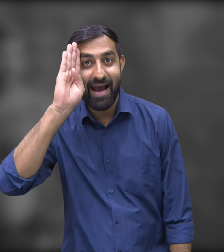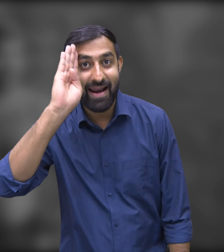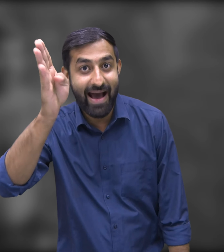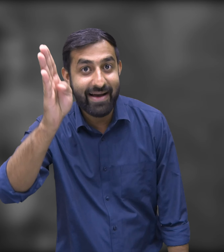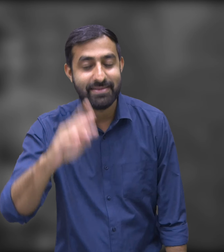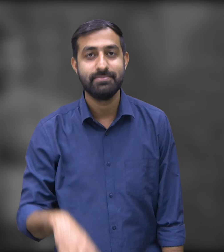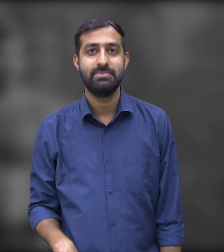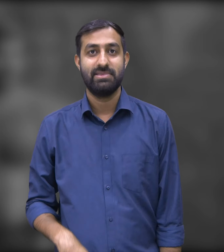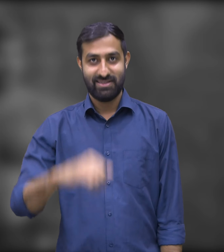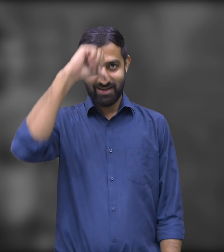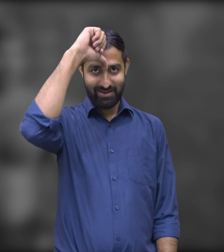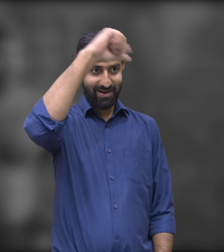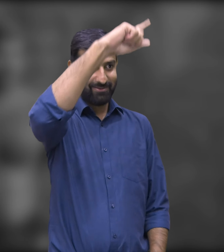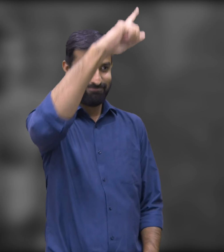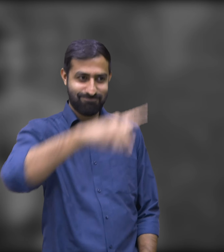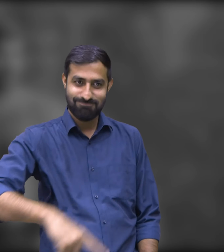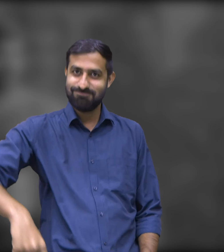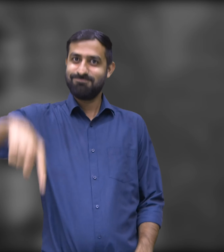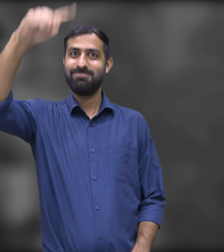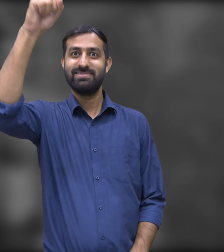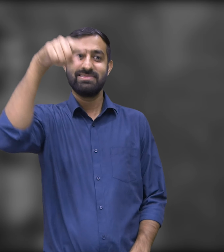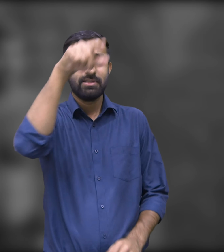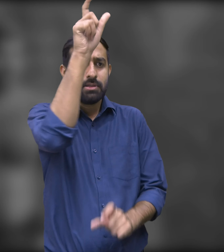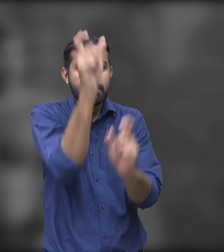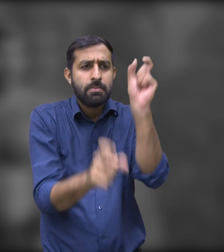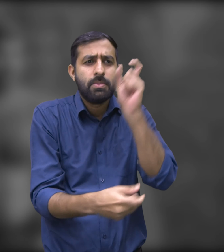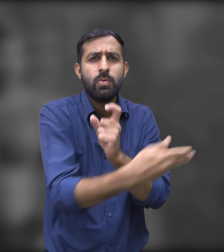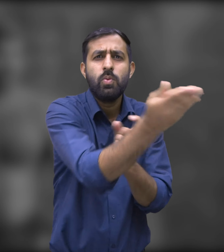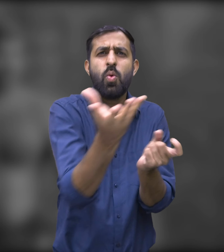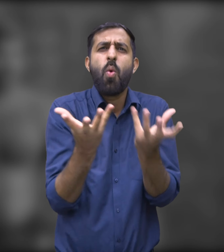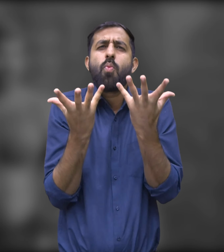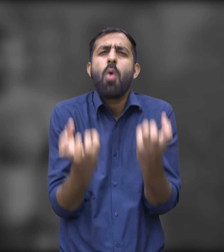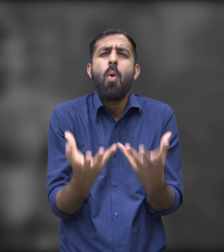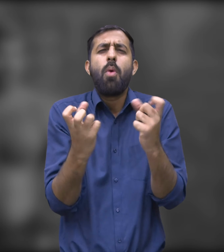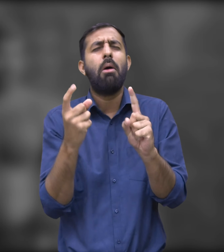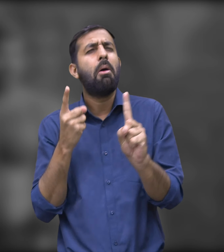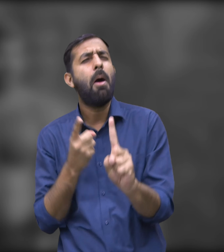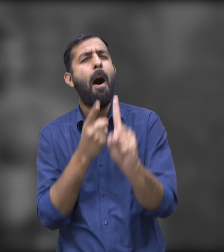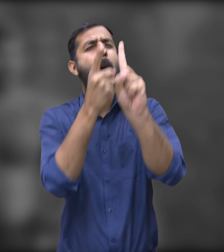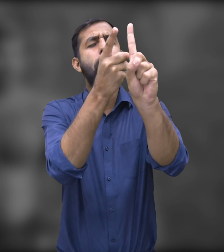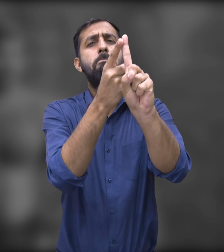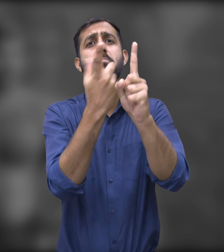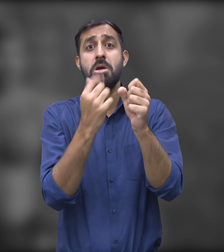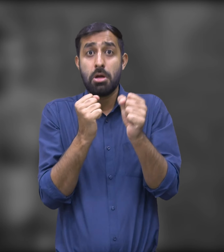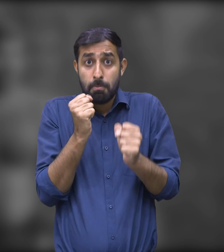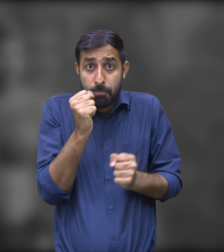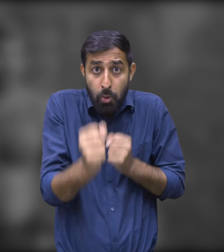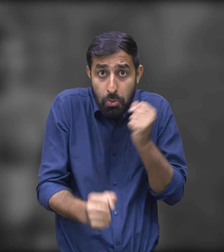Hello Everyone. In India, all people aim to achieve some goals in life.